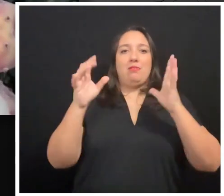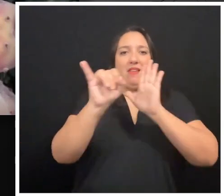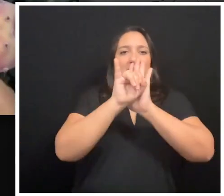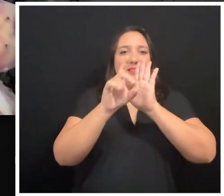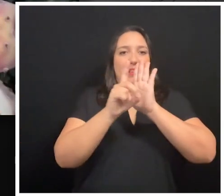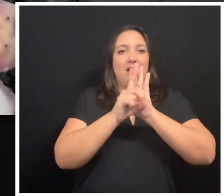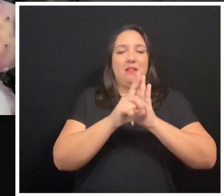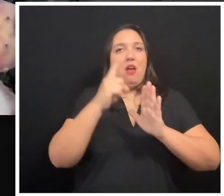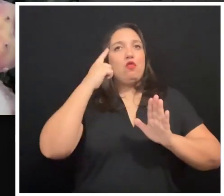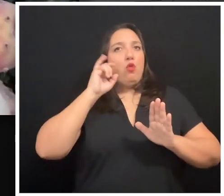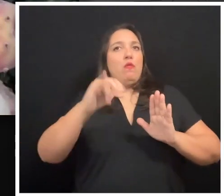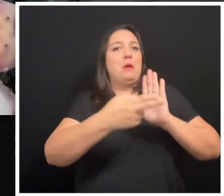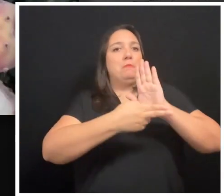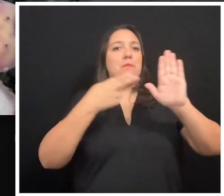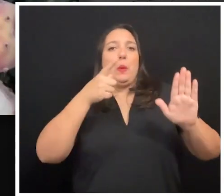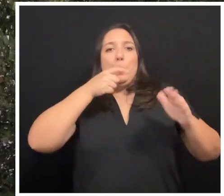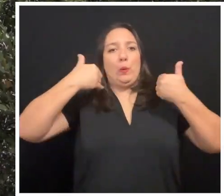that I thought defined who I was.